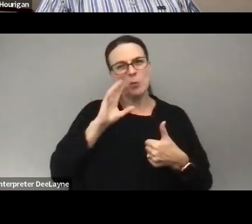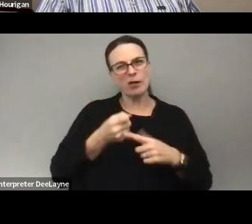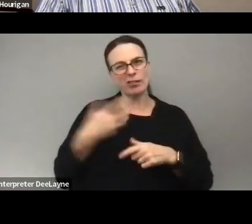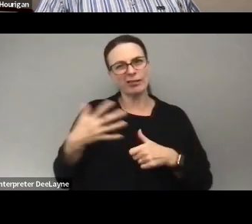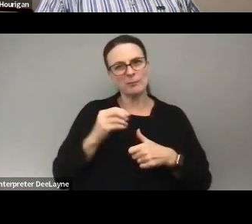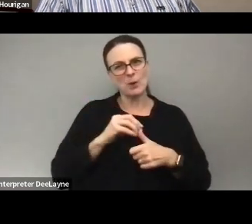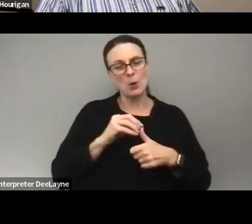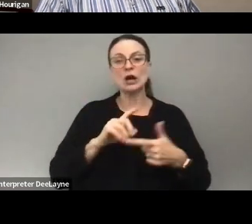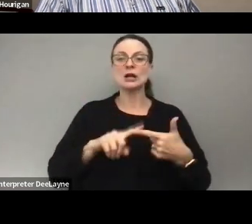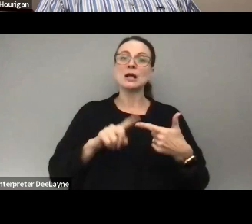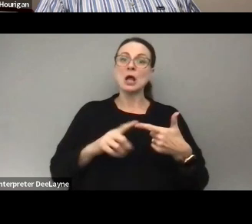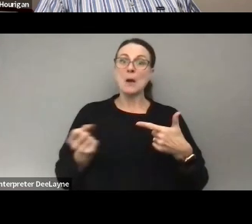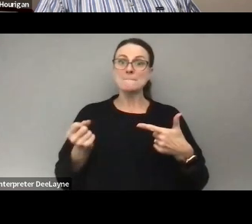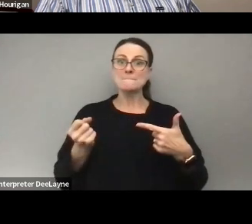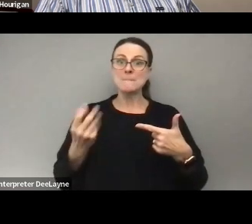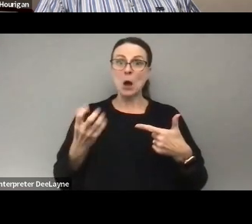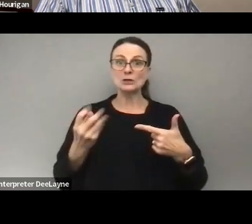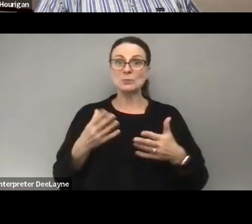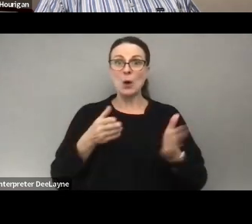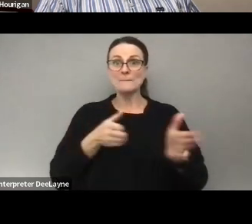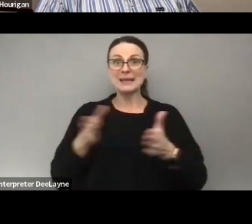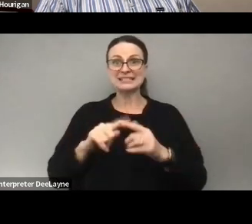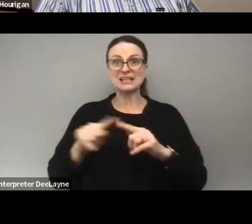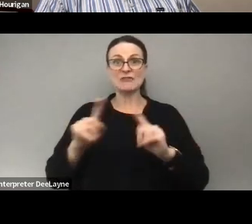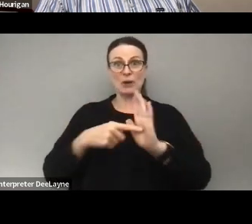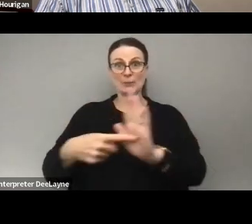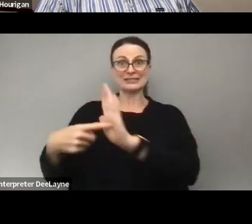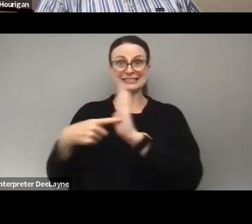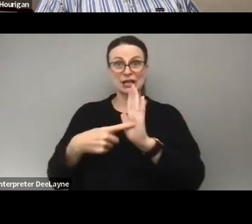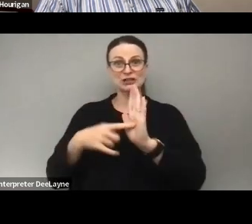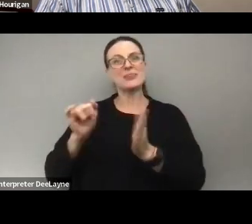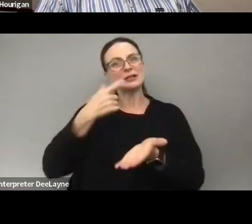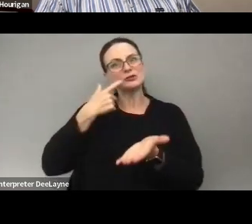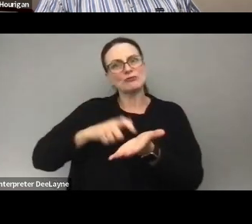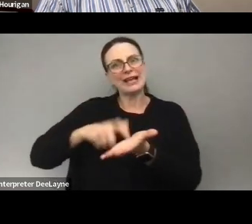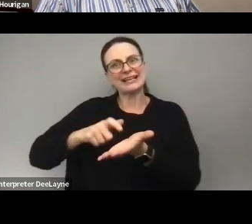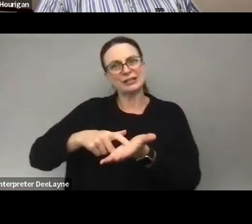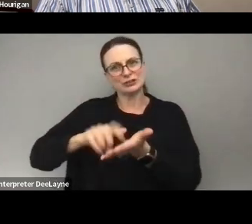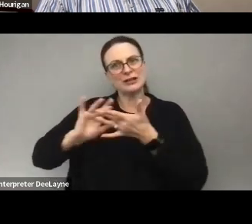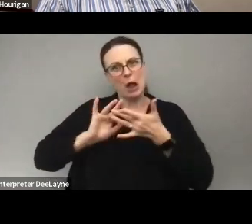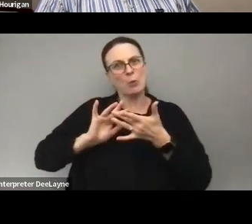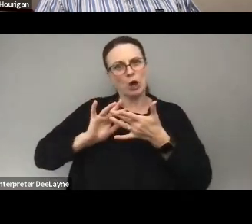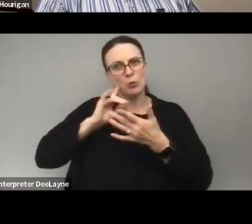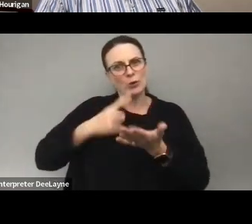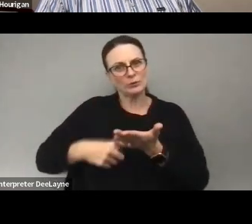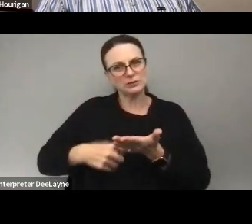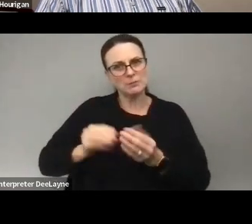multiple means of representation, which is the recognition networks of the brain